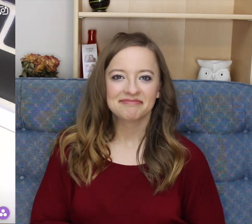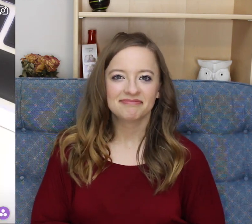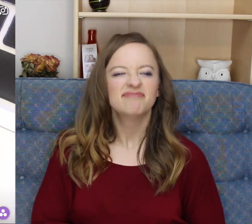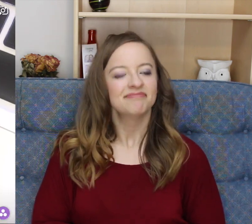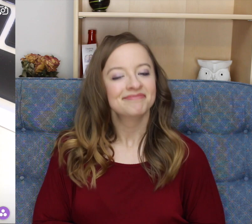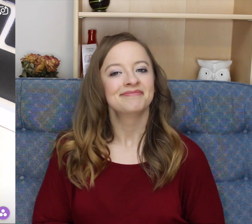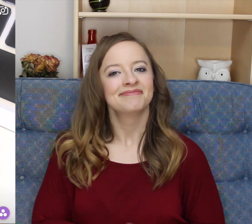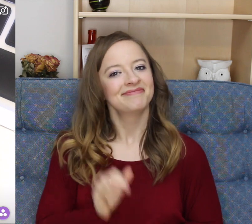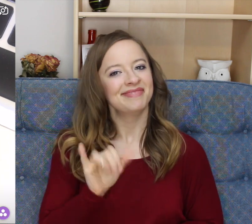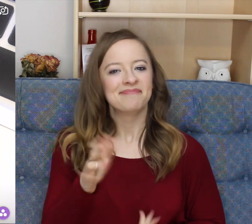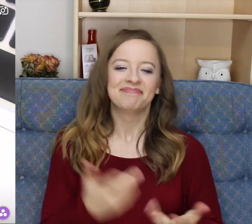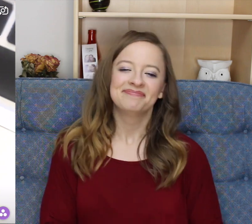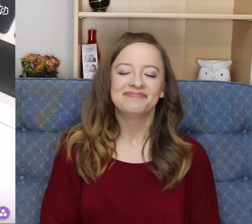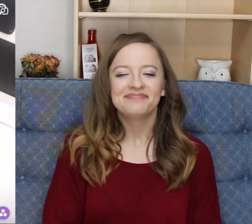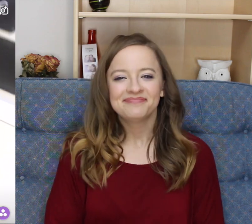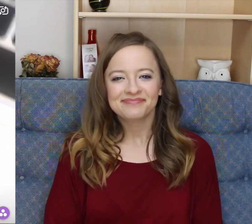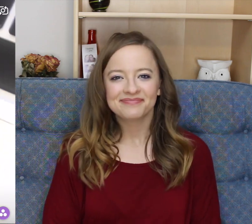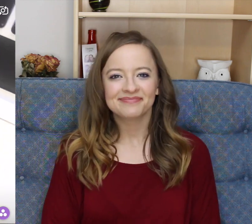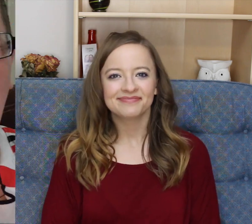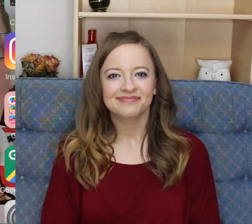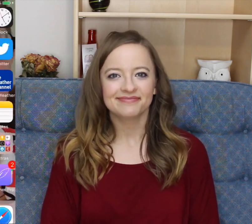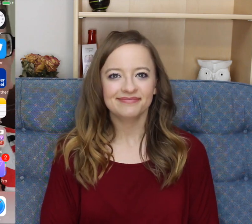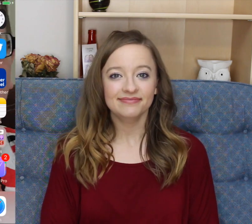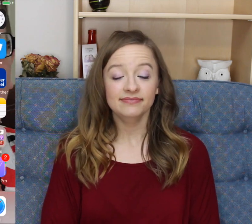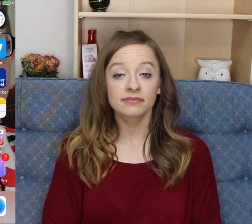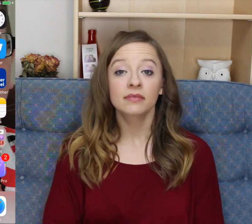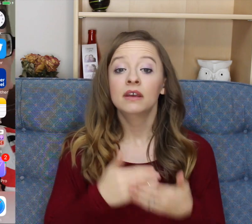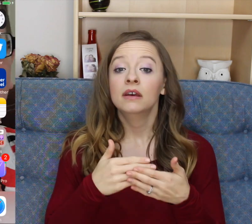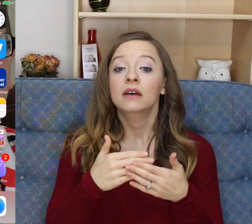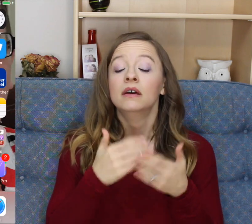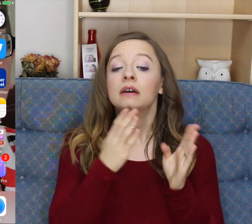Yay so there's that.